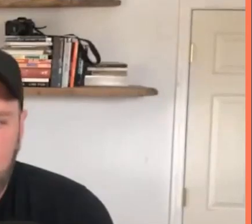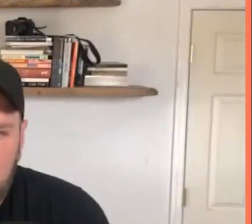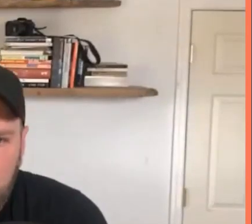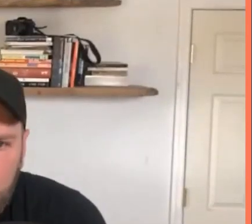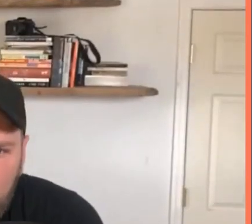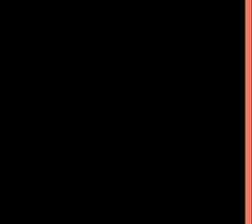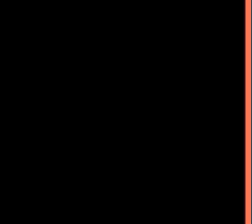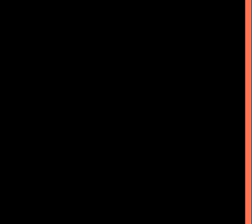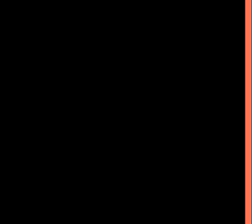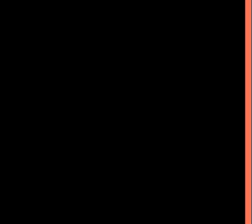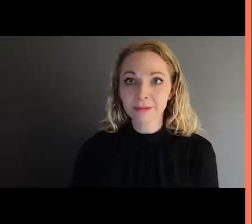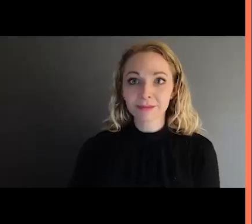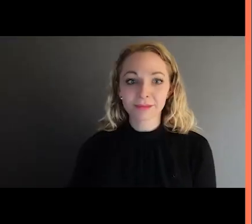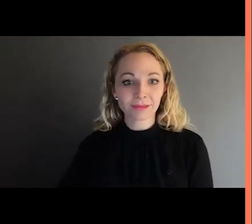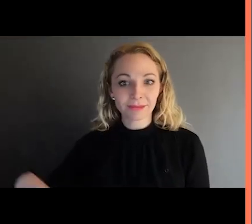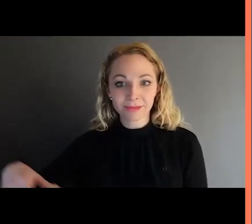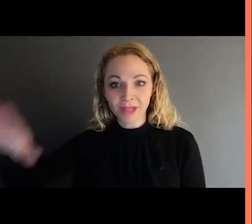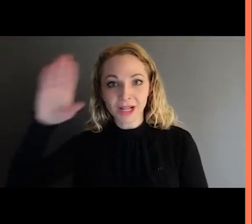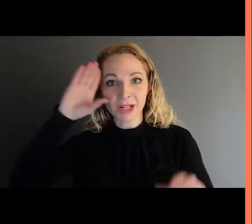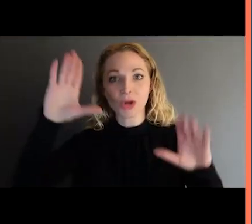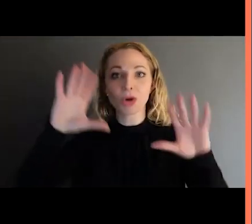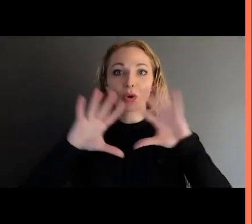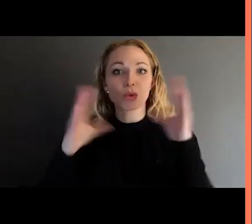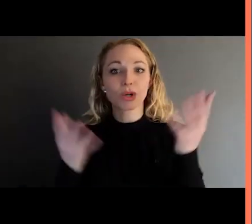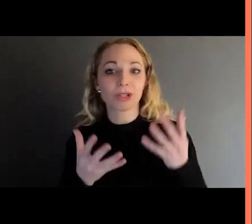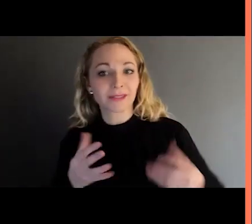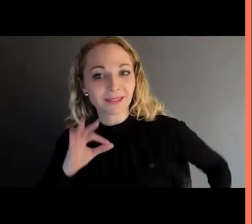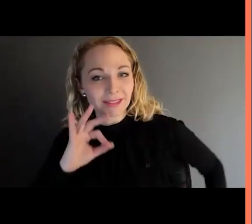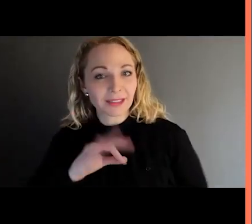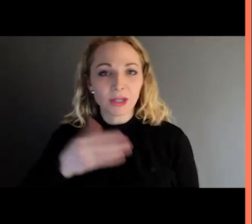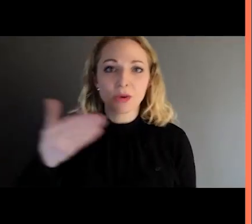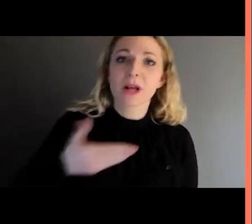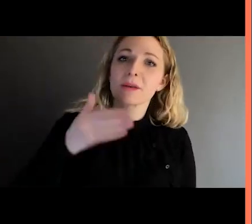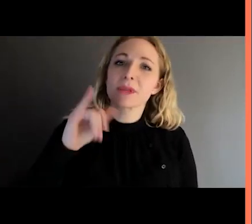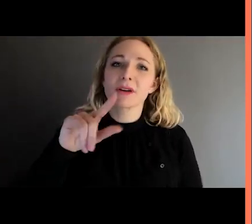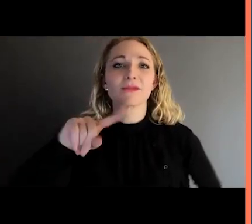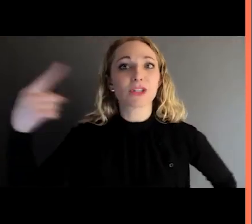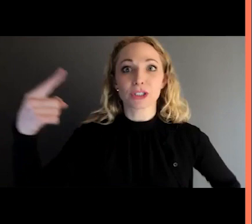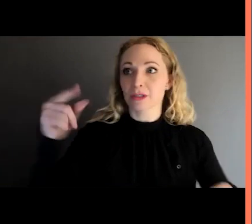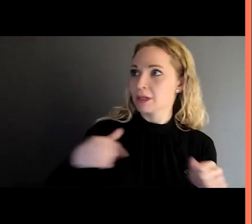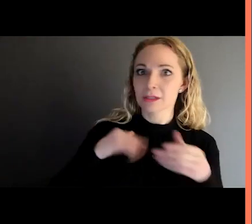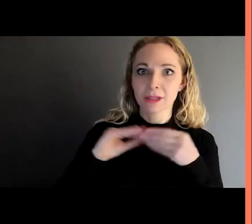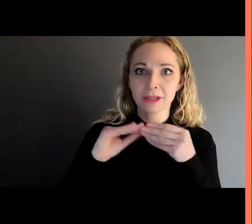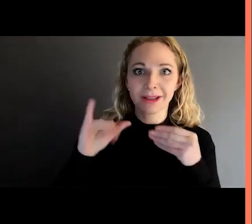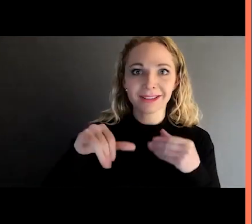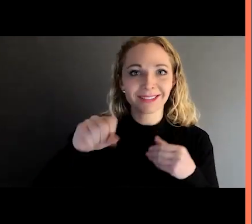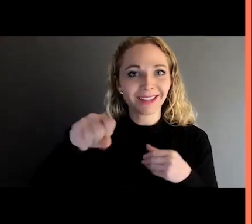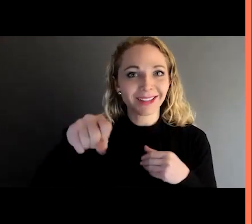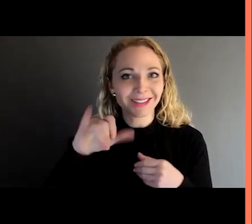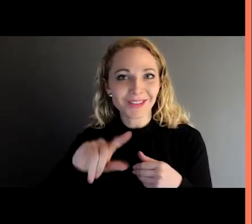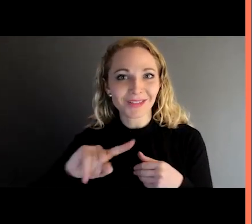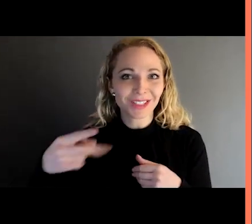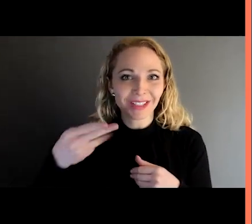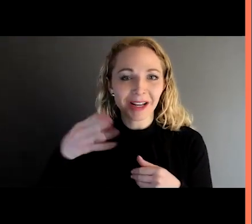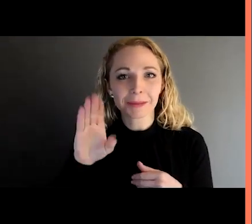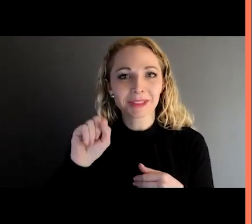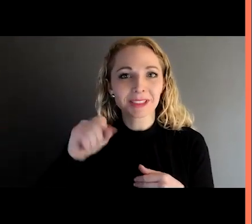HELLO WORLD! WELCOME TO THE FIRST, CAN I SAY THAT, THE FIRST HubSpot ESSENTIALS FOR DEVELOPERS.